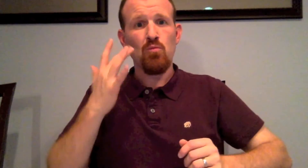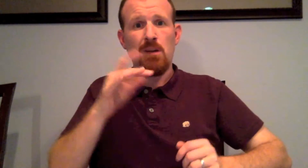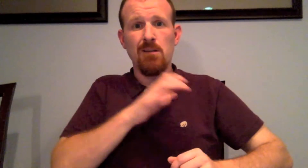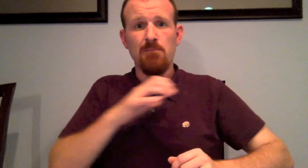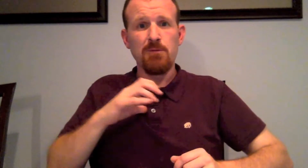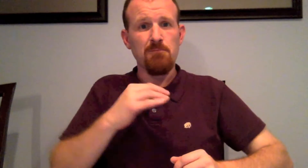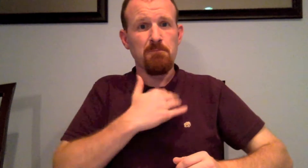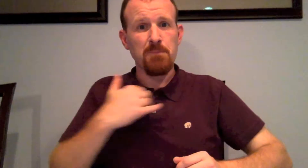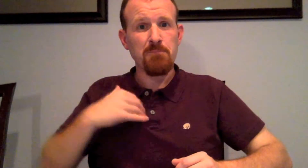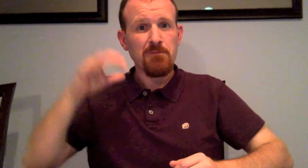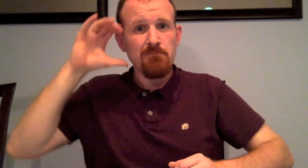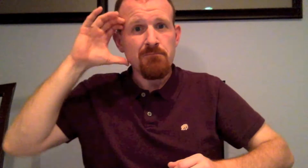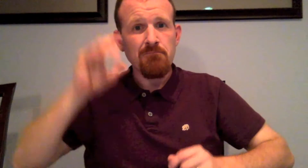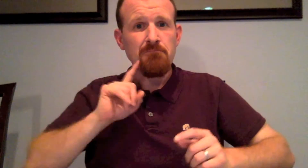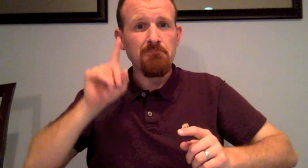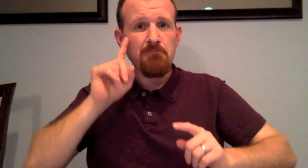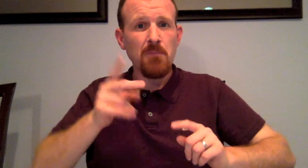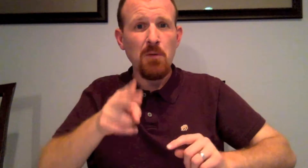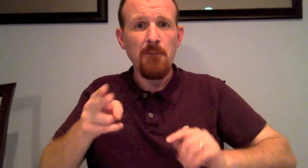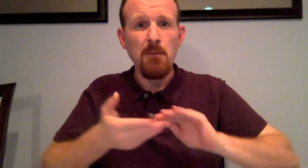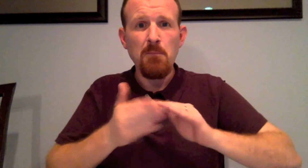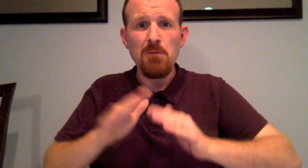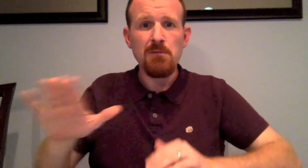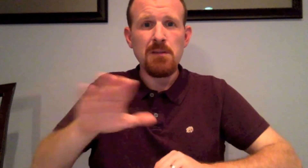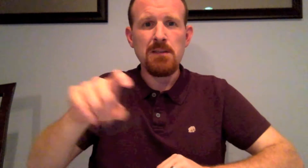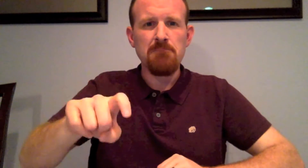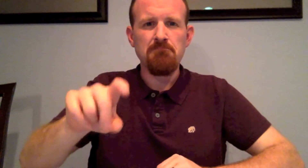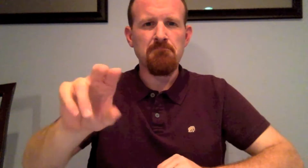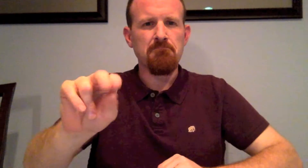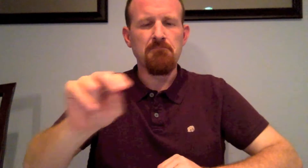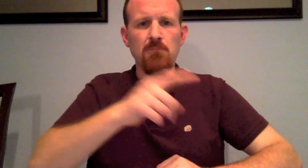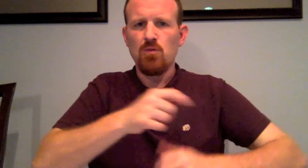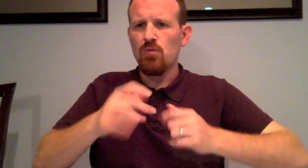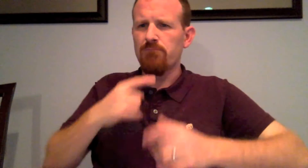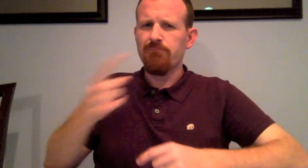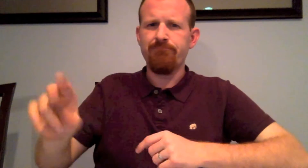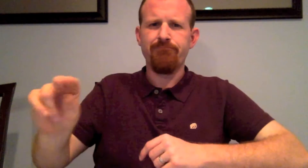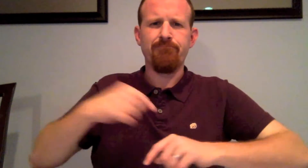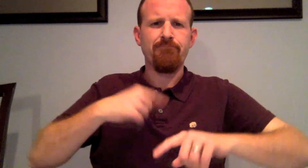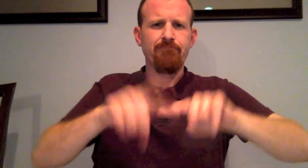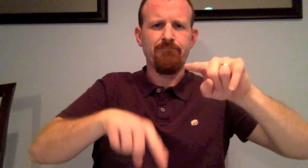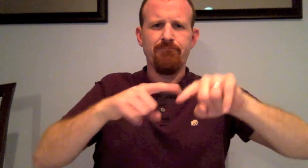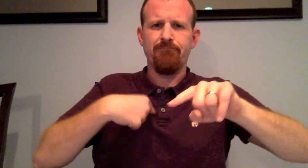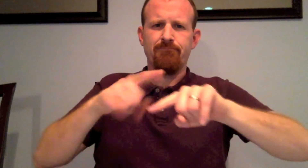That is precisely why the Commissioners haven’t paid attention to the needs of the Deaf and Hard of Hearing community because the Director has repeatedly told the Commissioners that